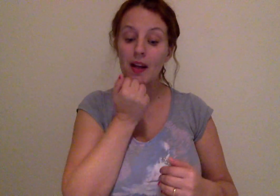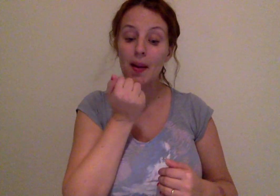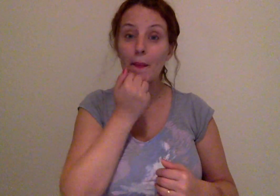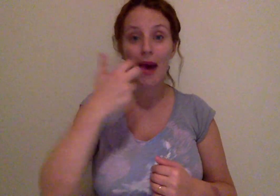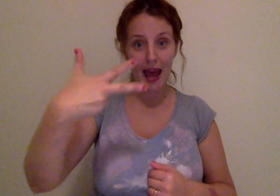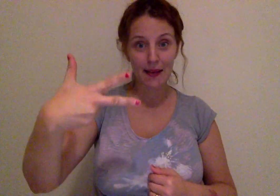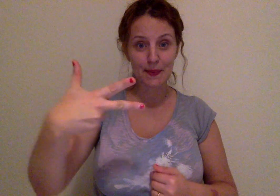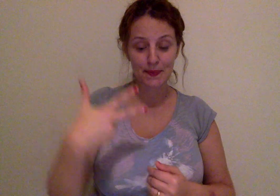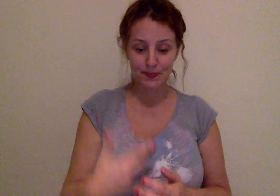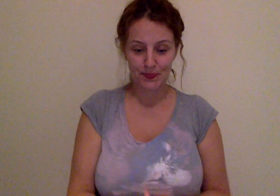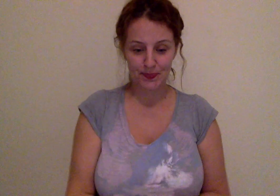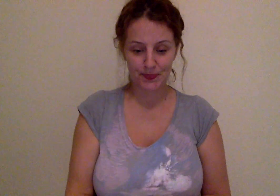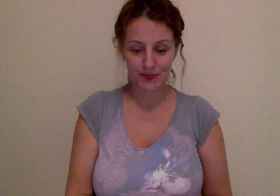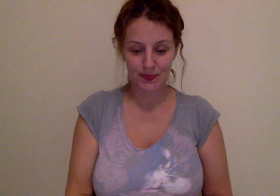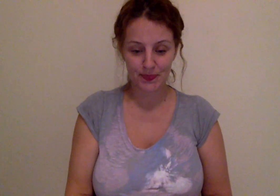Number 8